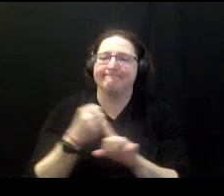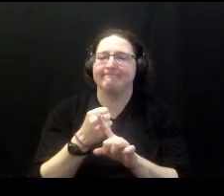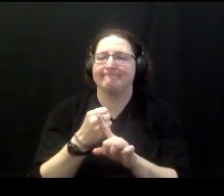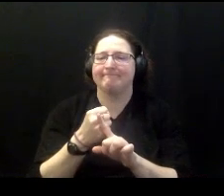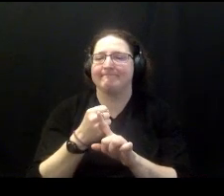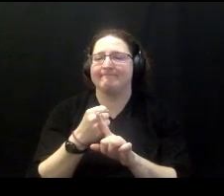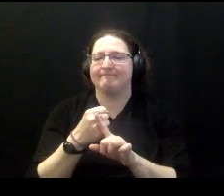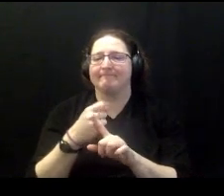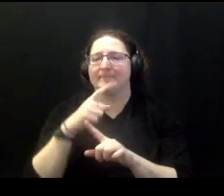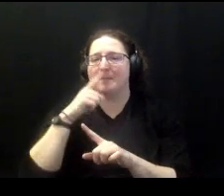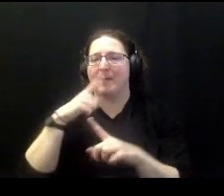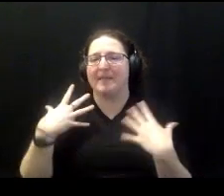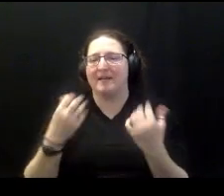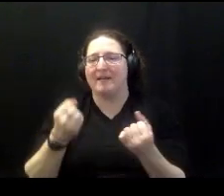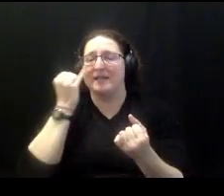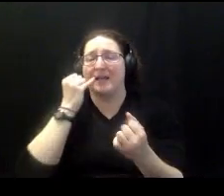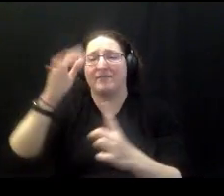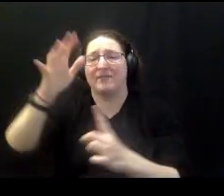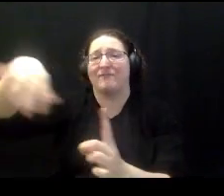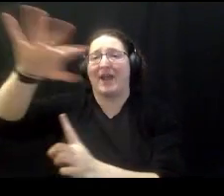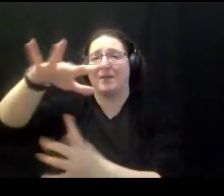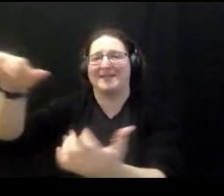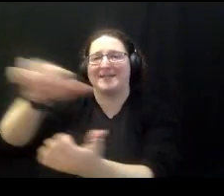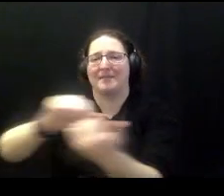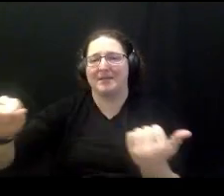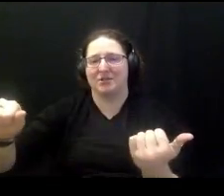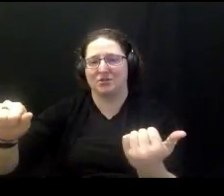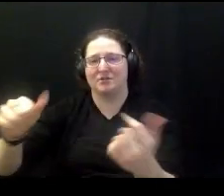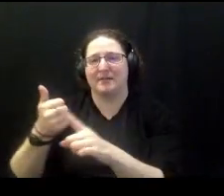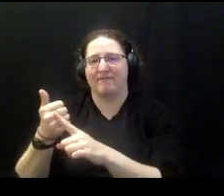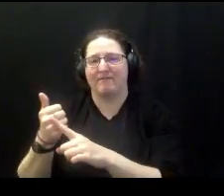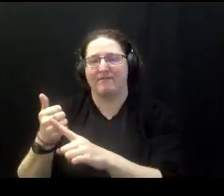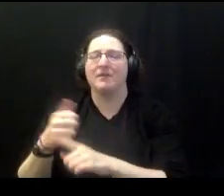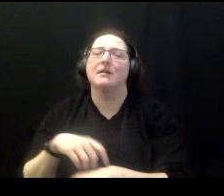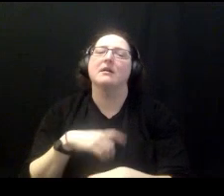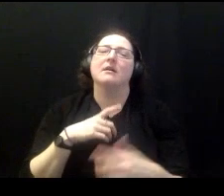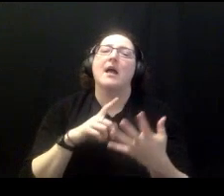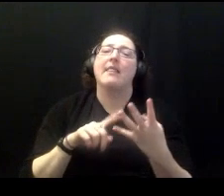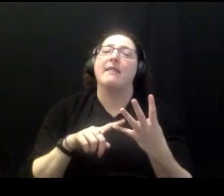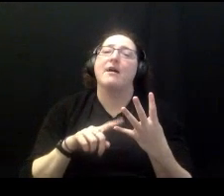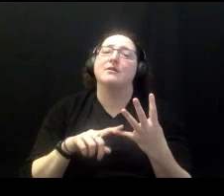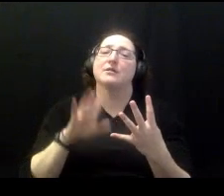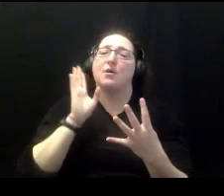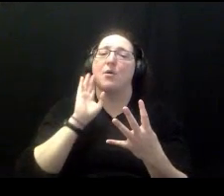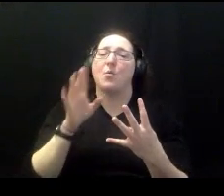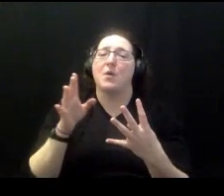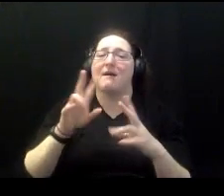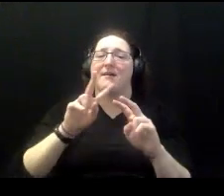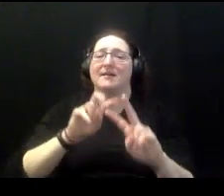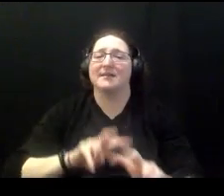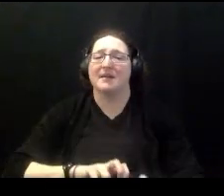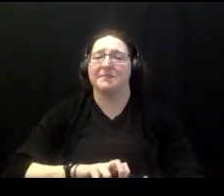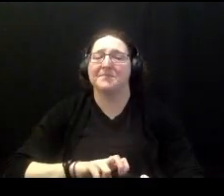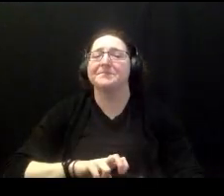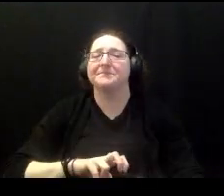is significantly damaged. Finally, we will also examine the potential of these threats and hazards